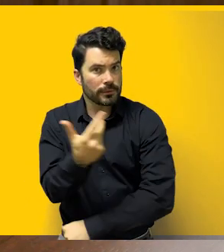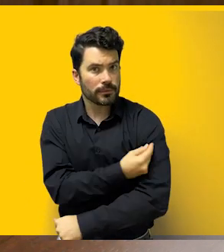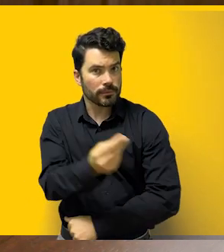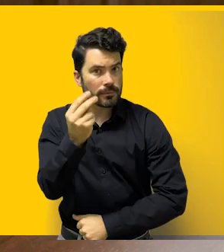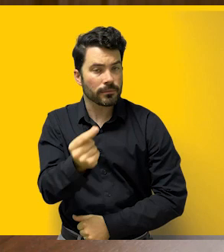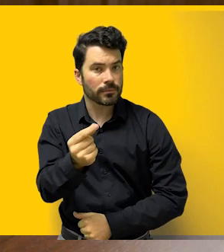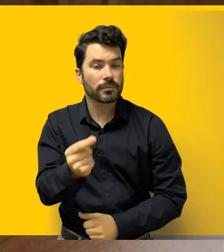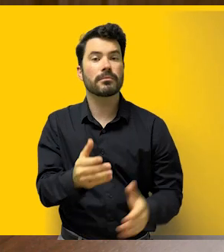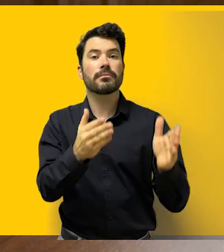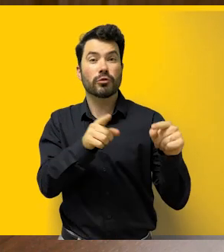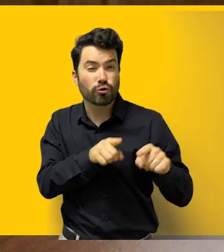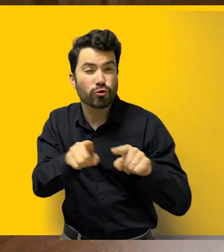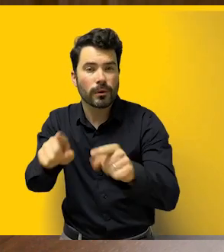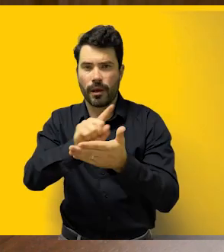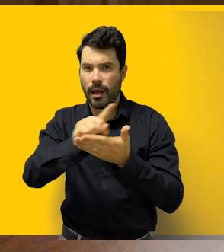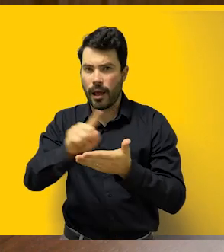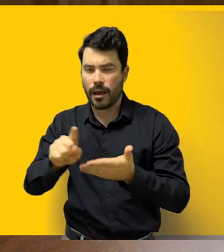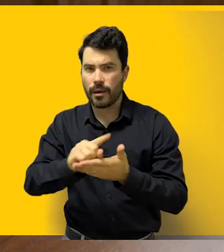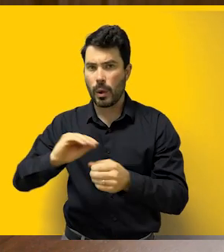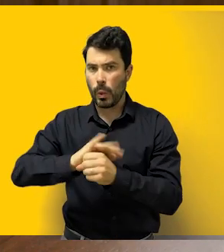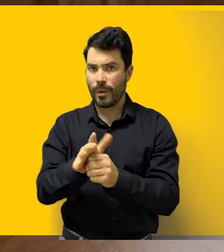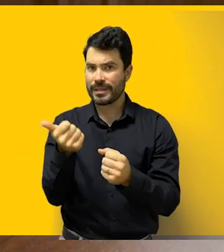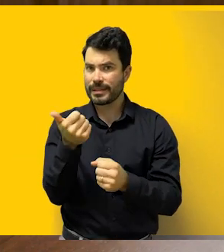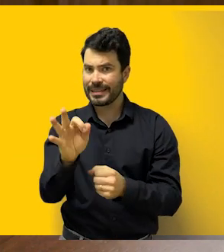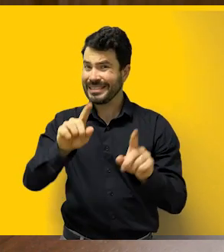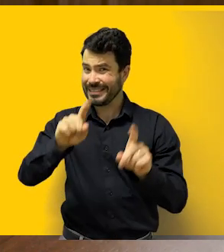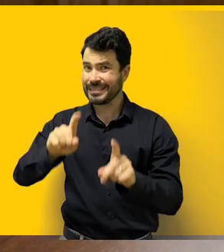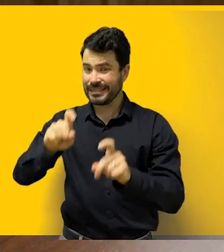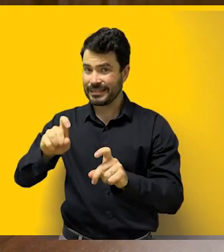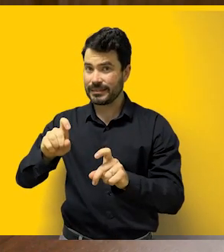and conduct weekly COVID-19 testing until fully vaccinated.